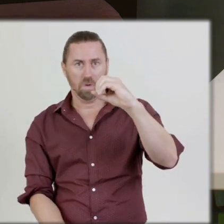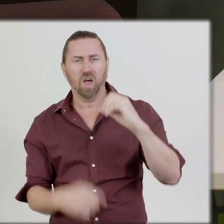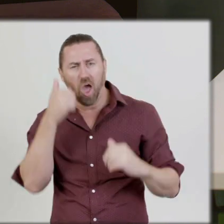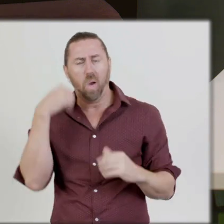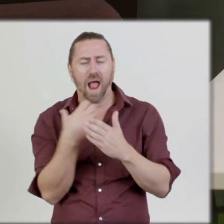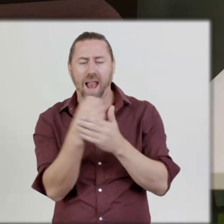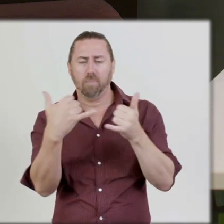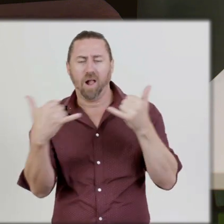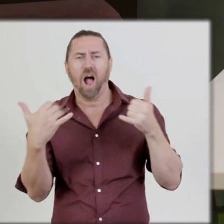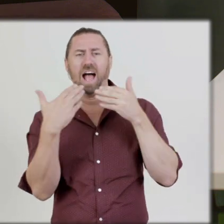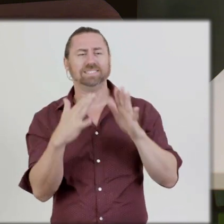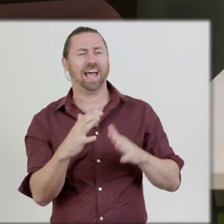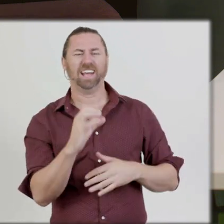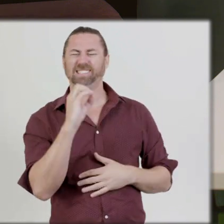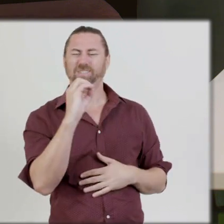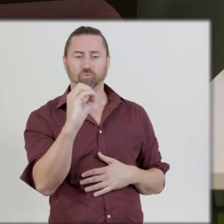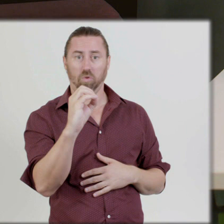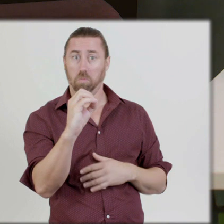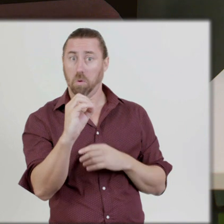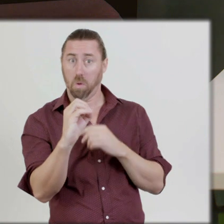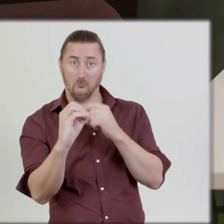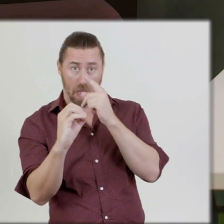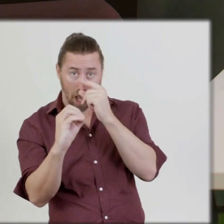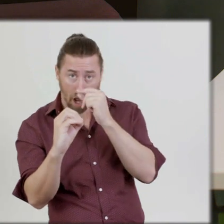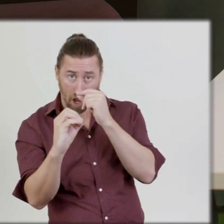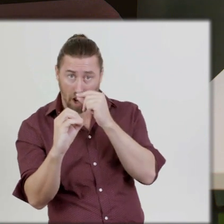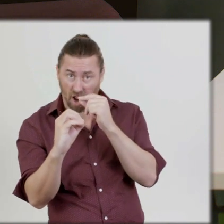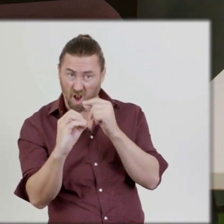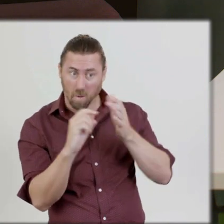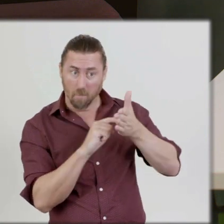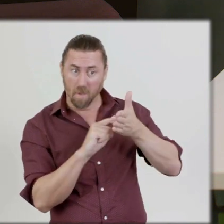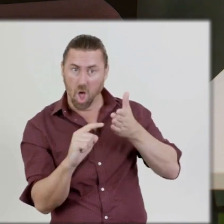But we can use number lines to show that numbers have a value of less than zero.